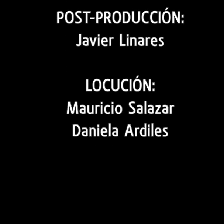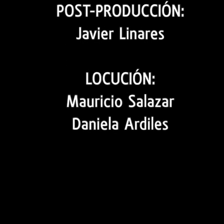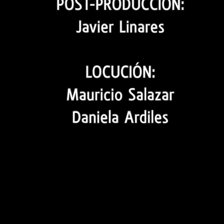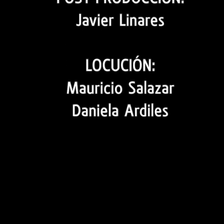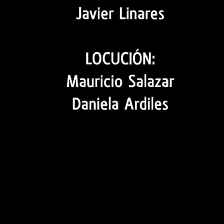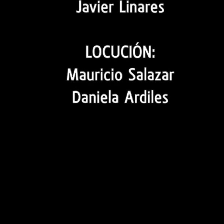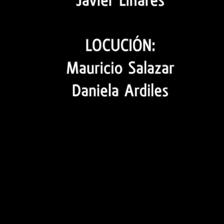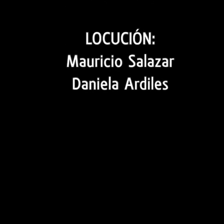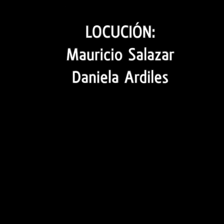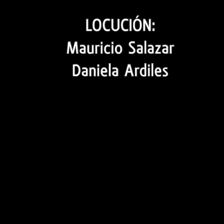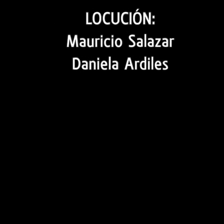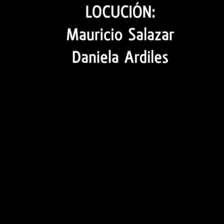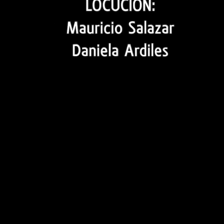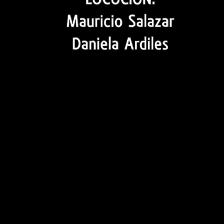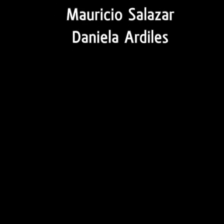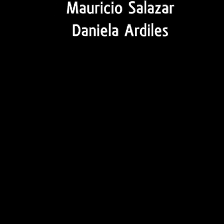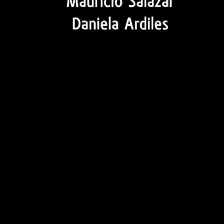English Subtitles Vanesa Huilipán V.